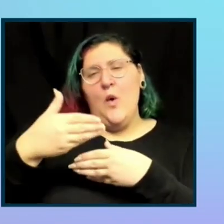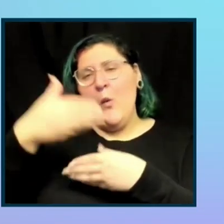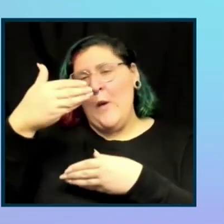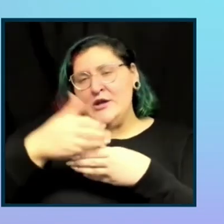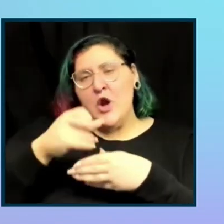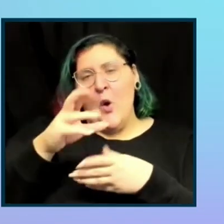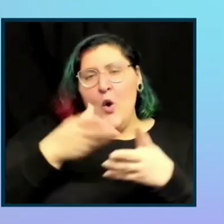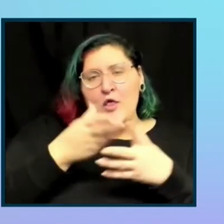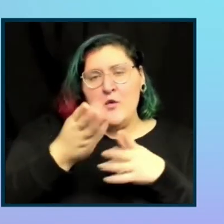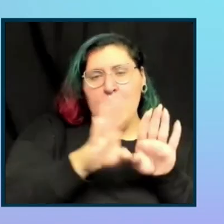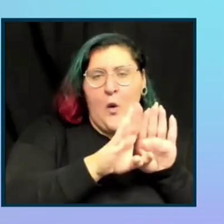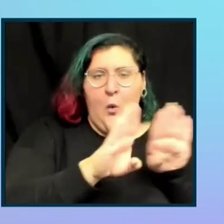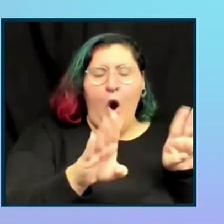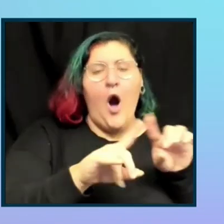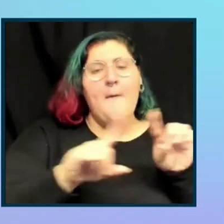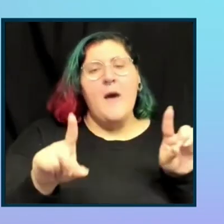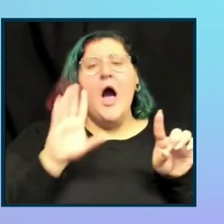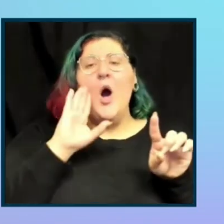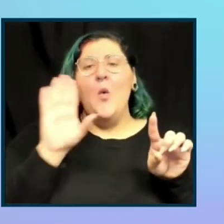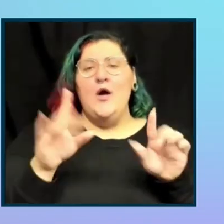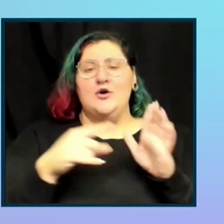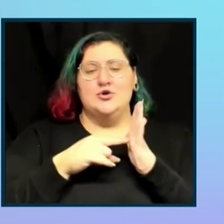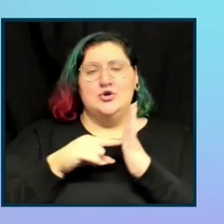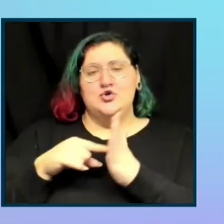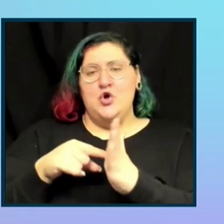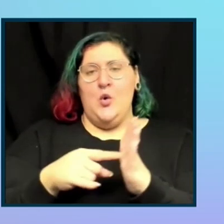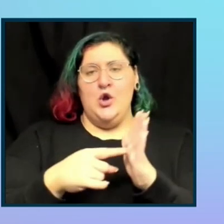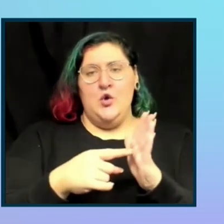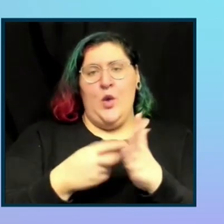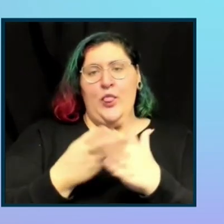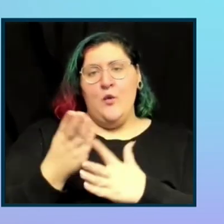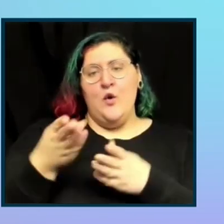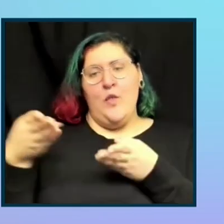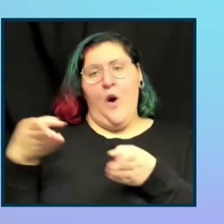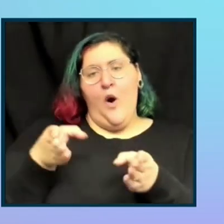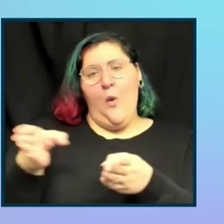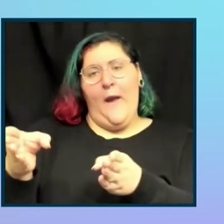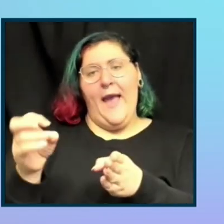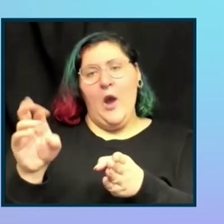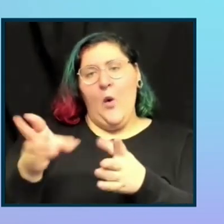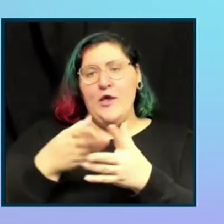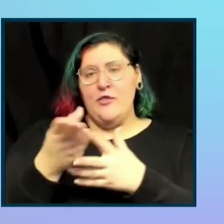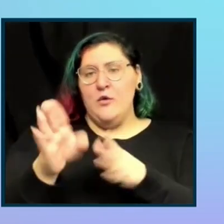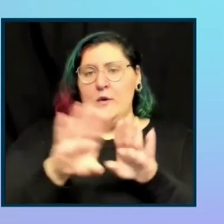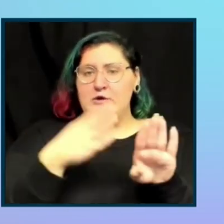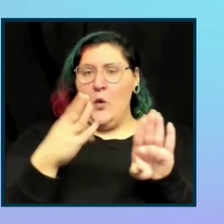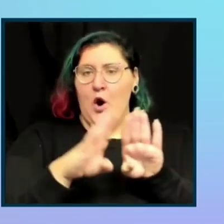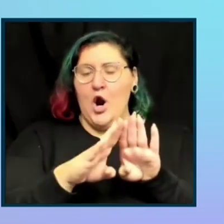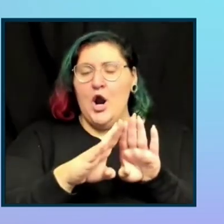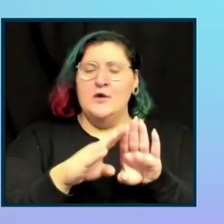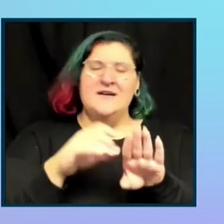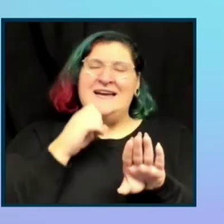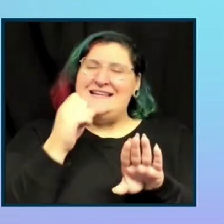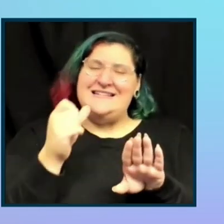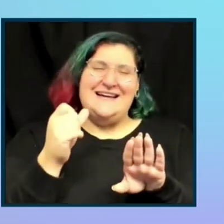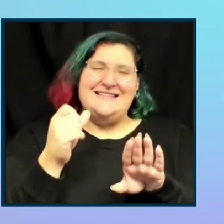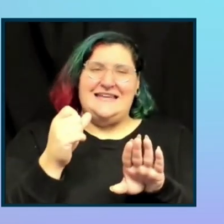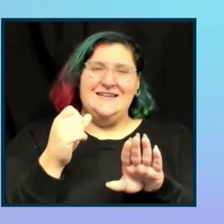say the corridors or through, you know, doors or things. Sometimes it doesn't work when, you know, doors are locked off due to objectives or, you know,